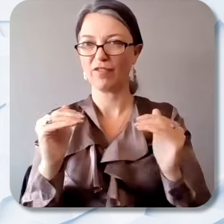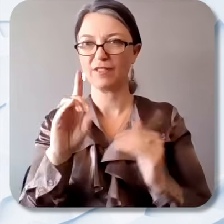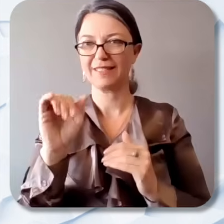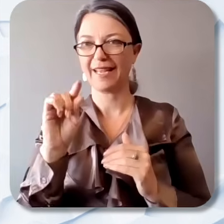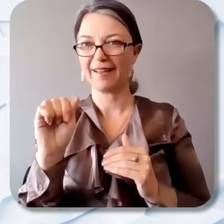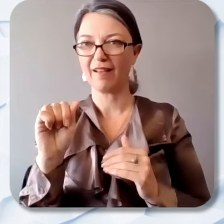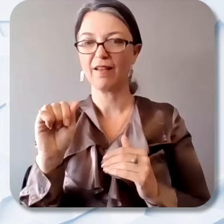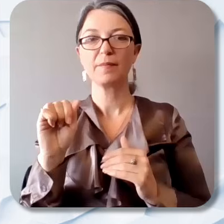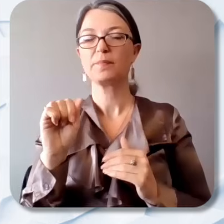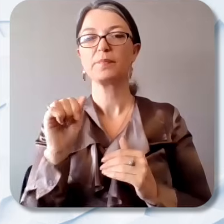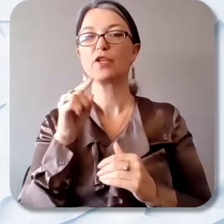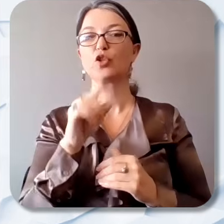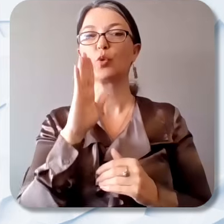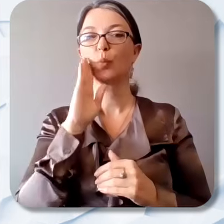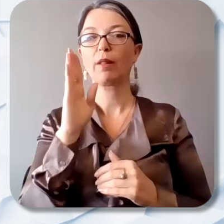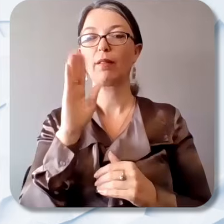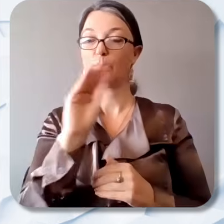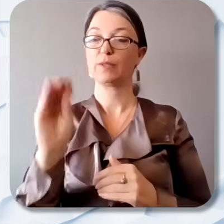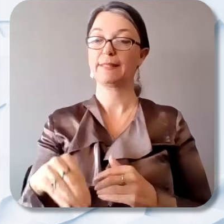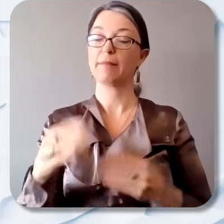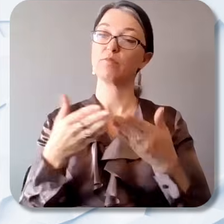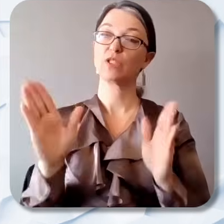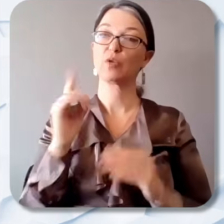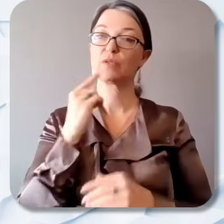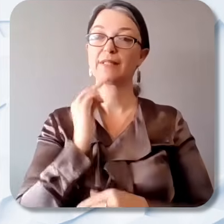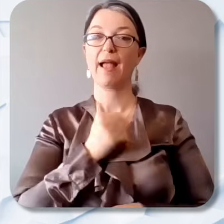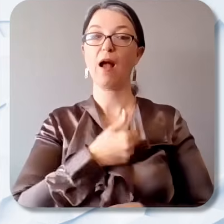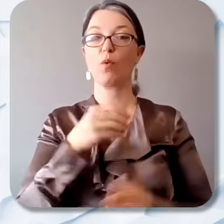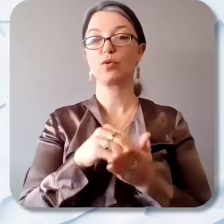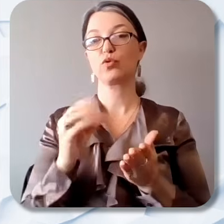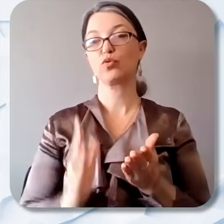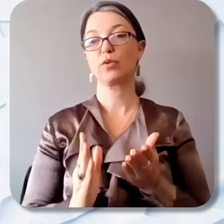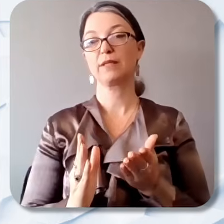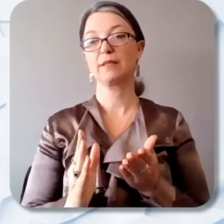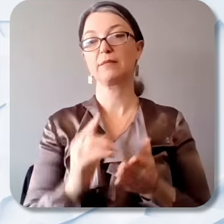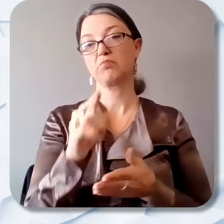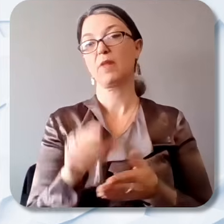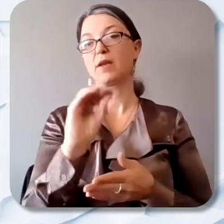You're going to say in general, our students, this is the number of students that we that